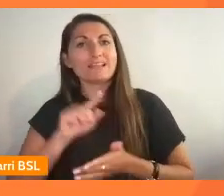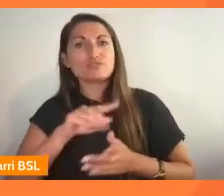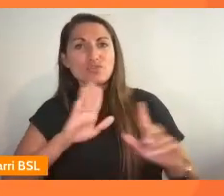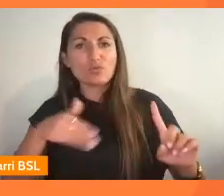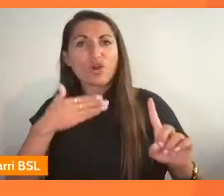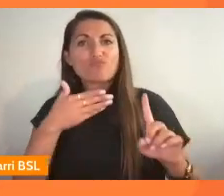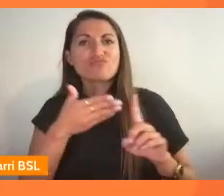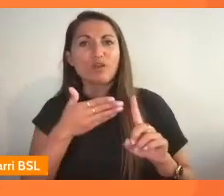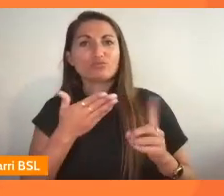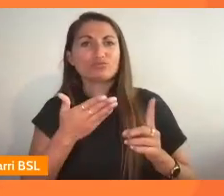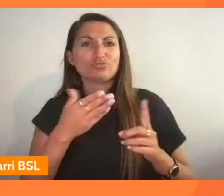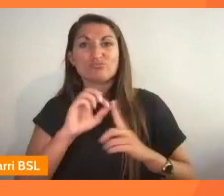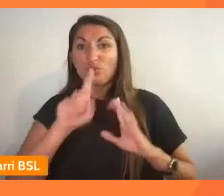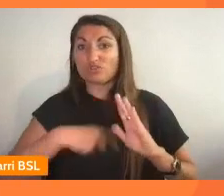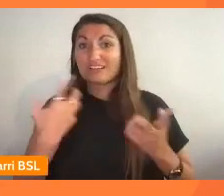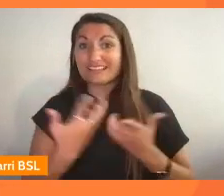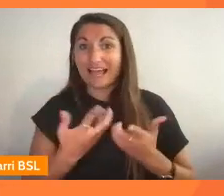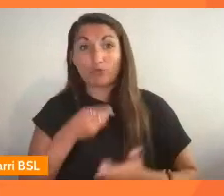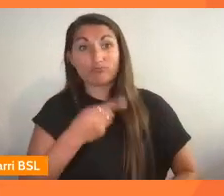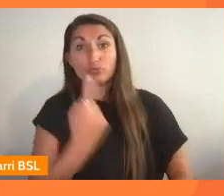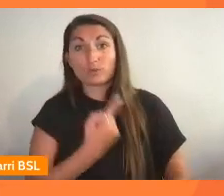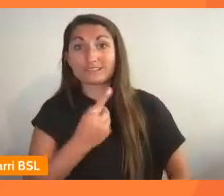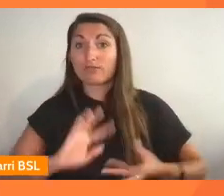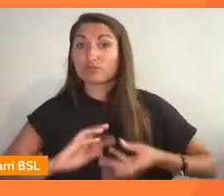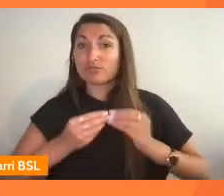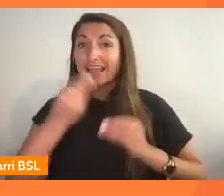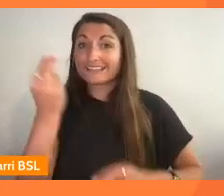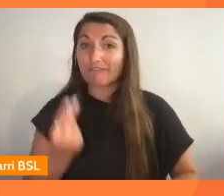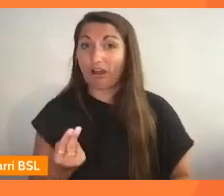I mean you are a creative artist, you have come up with a beautiful diamond